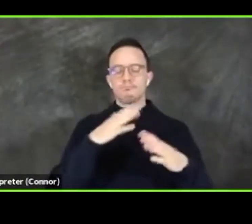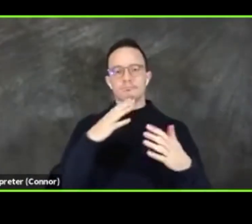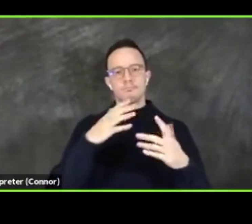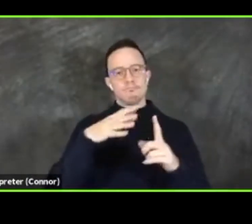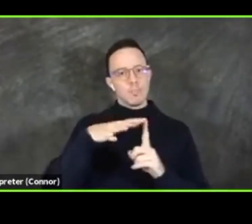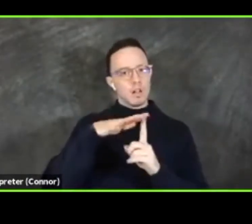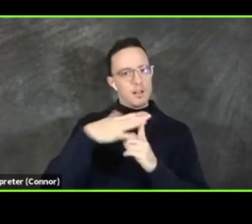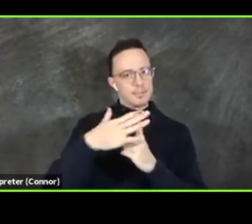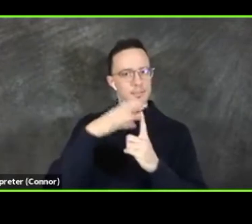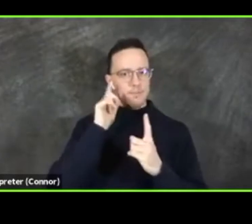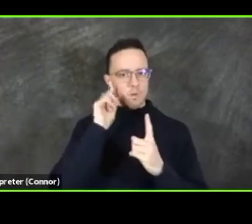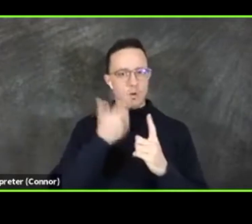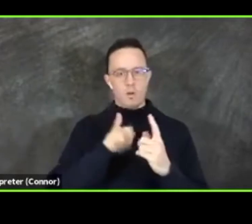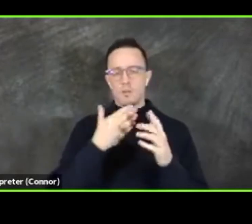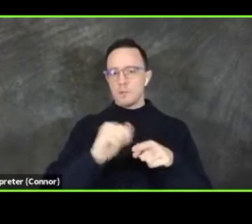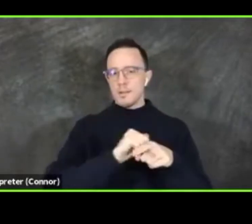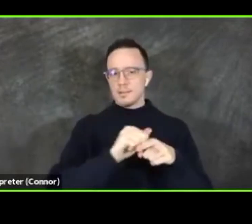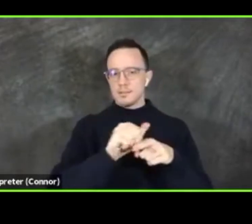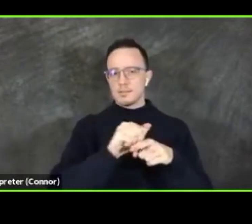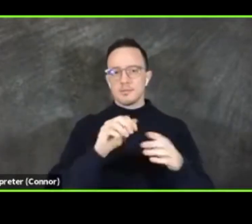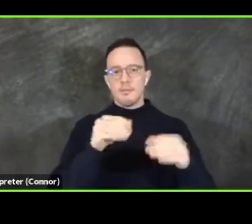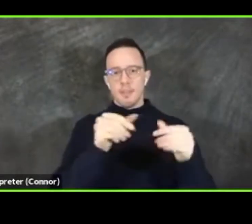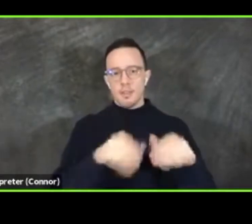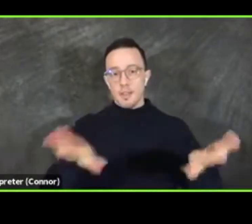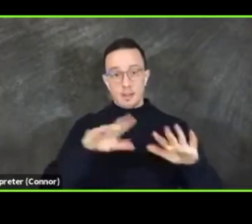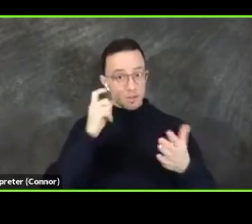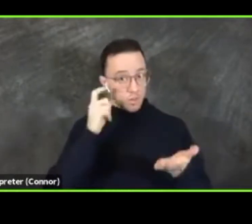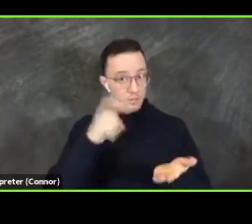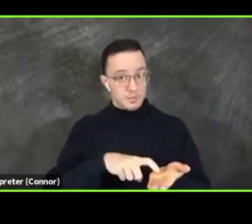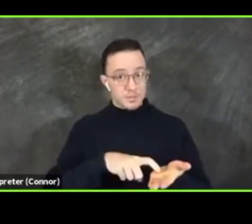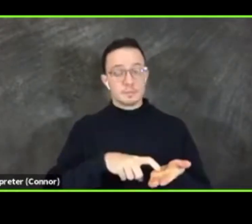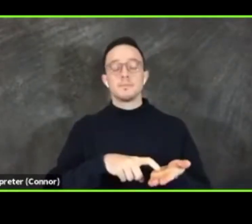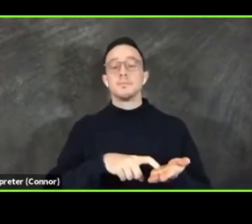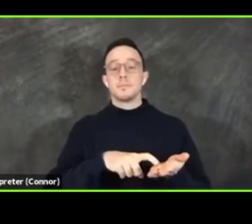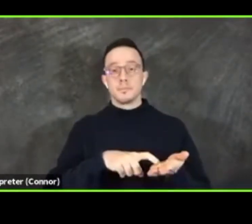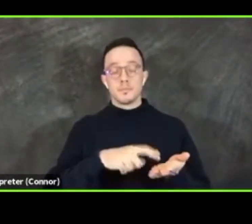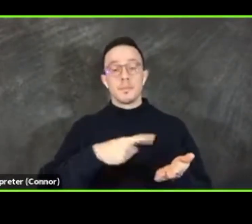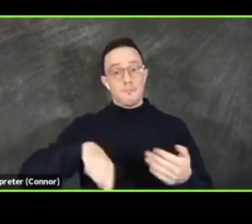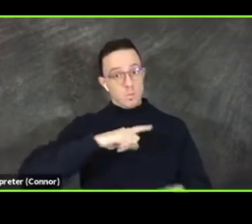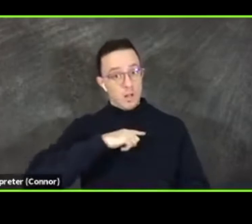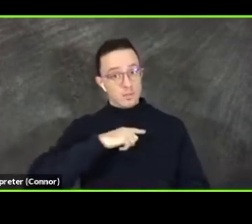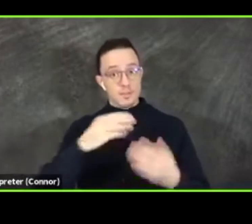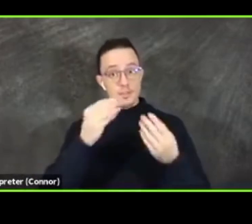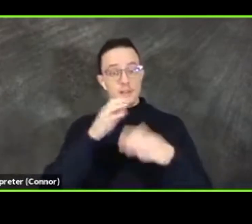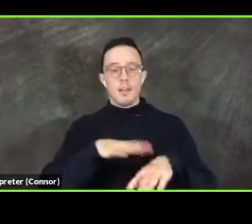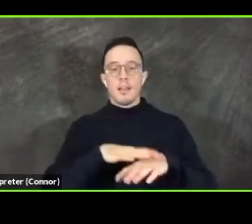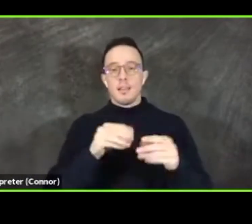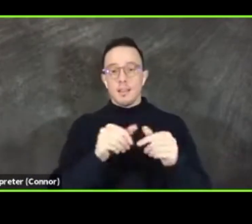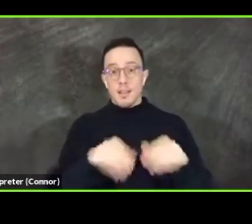PUBLIC GATHERINGS. FOR US, LAND ACKNOWLEDGMENTS ACCOMPLISH THE FOLLOWING: